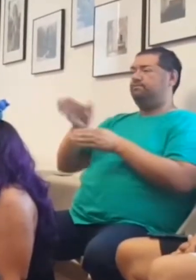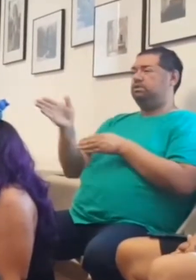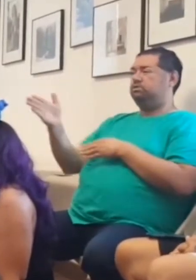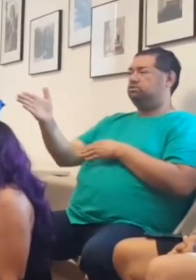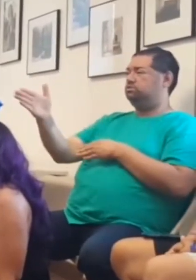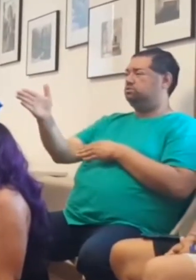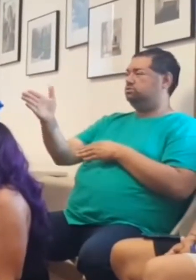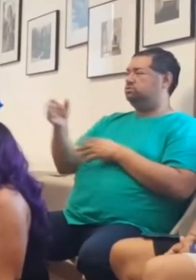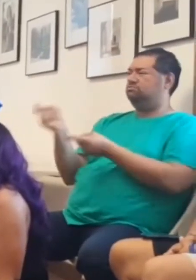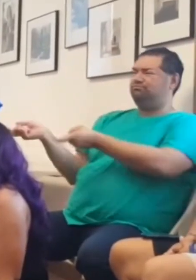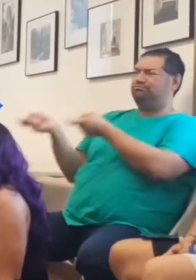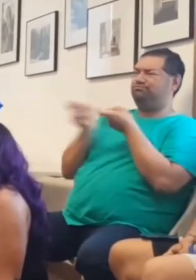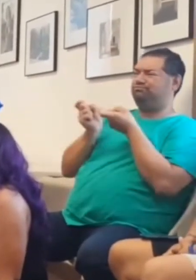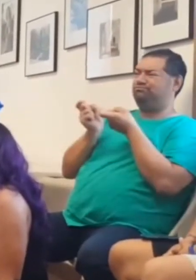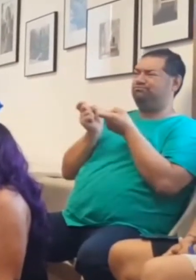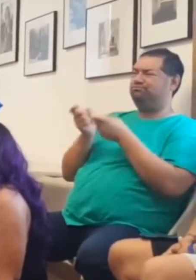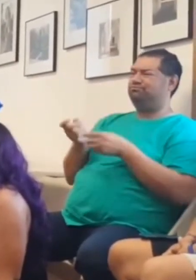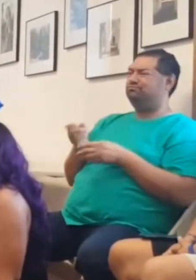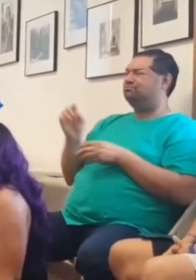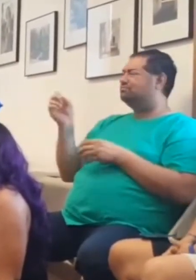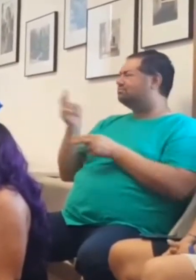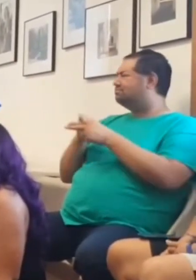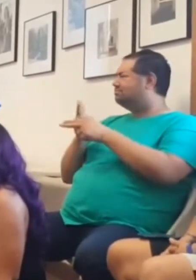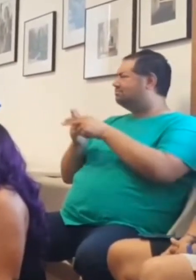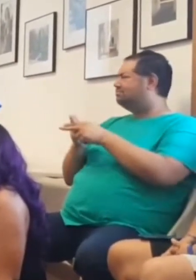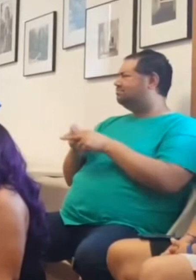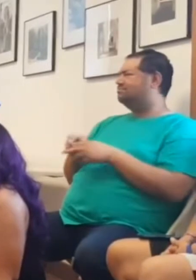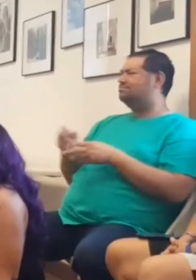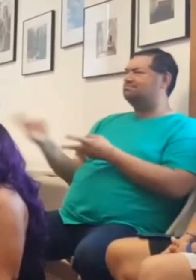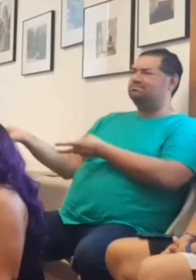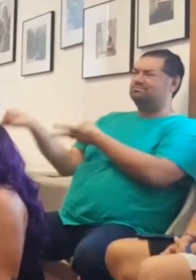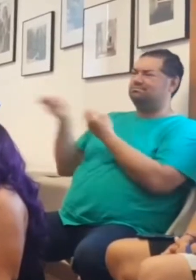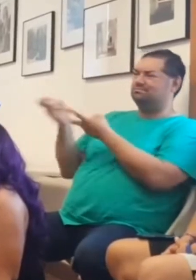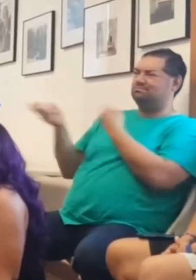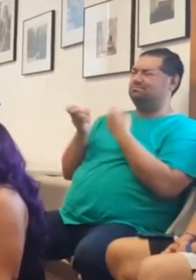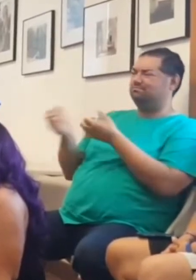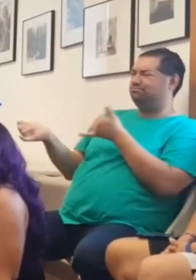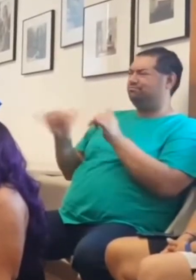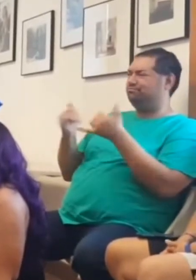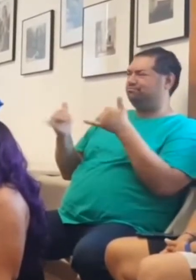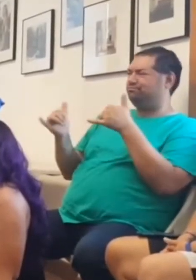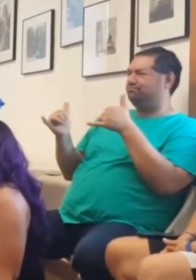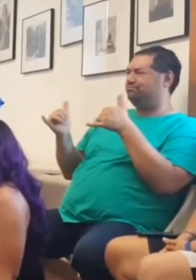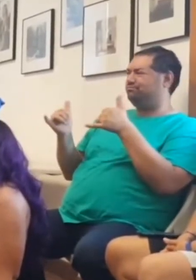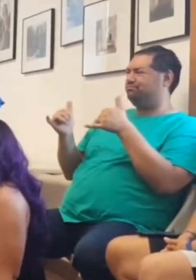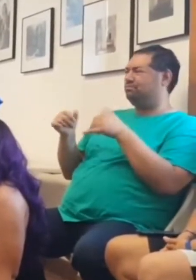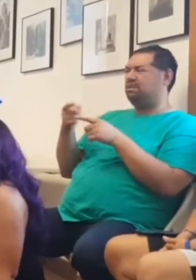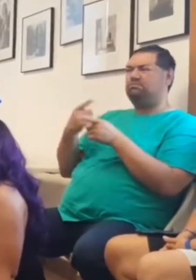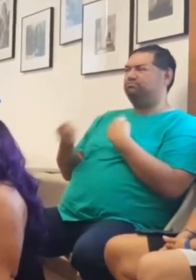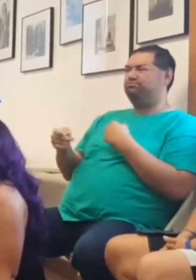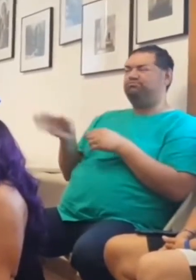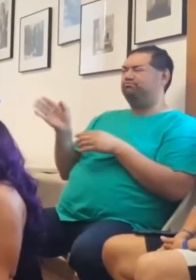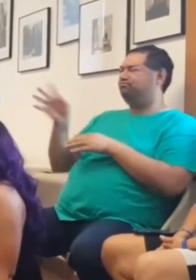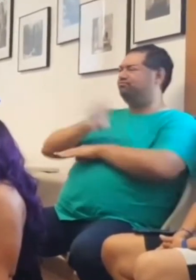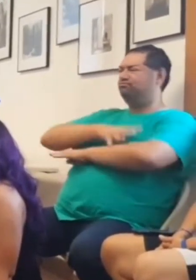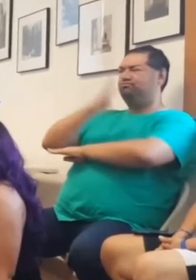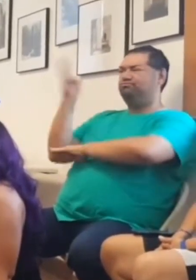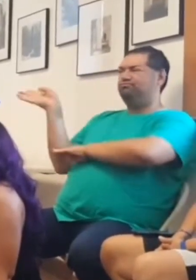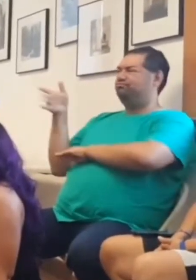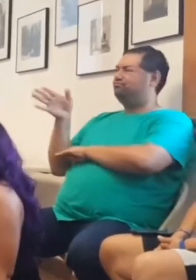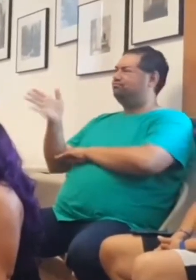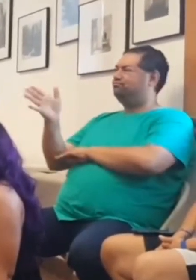"Come on, rainbow fish," they would call. "Come and play with us." But the rainbow fish would just glide